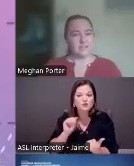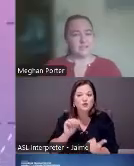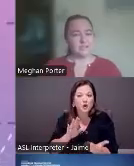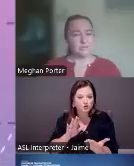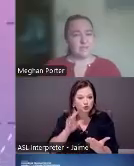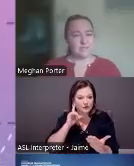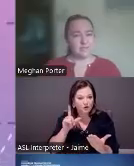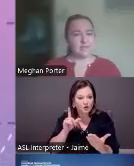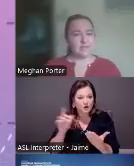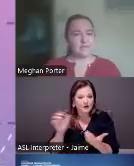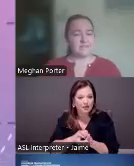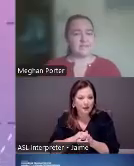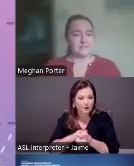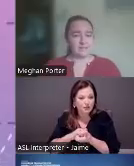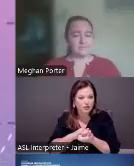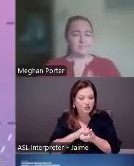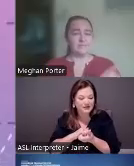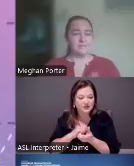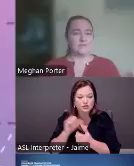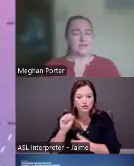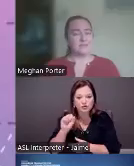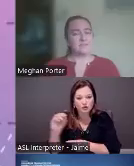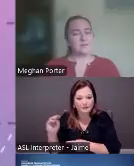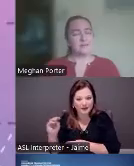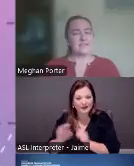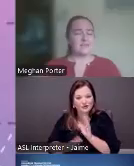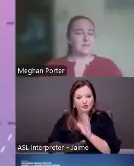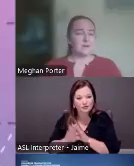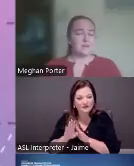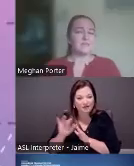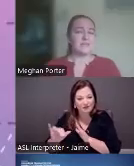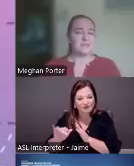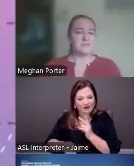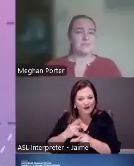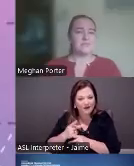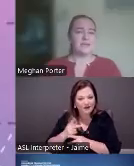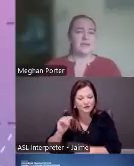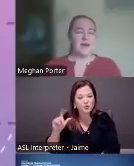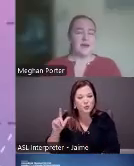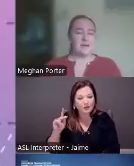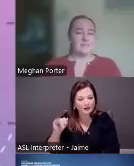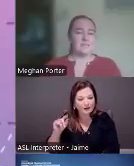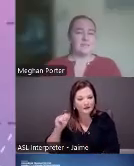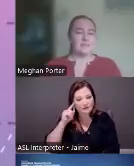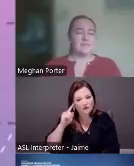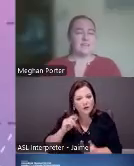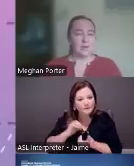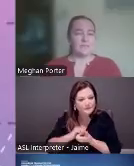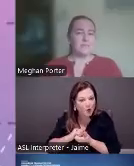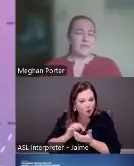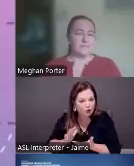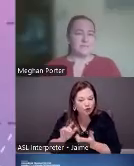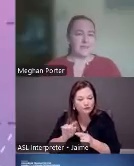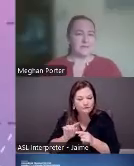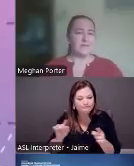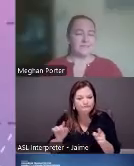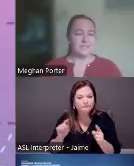on social media, is to develop those kind of toolkits that your partners can use to help them amplify your message